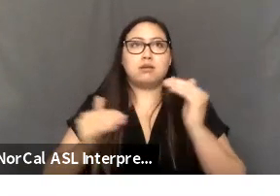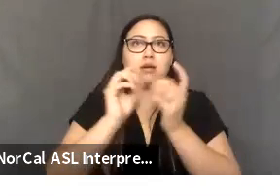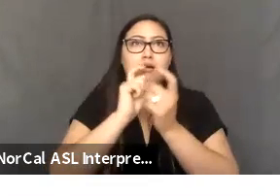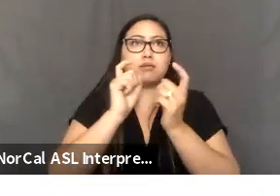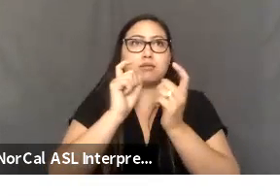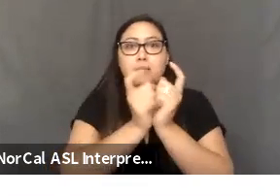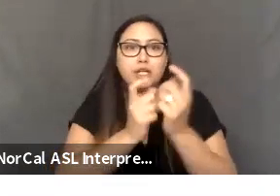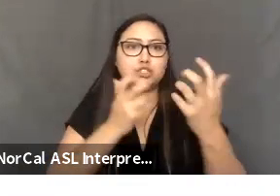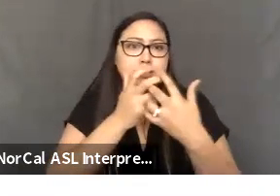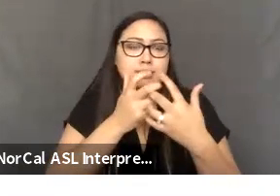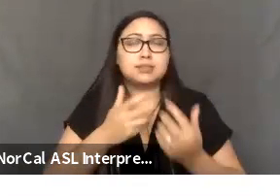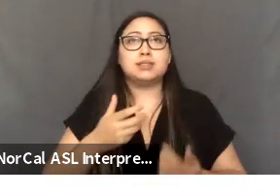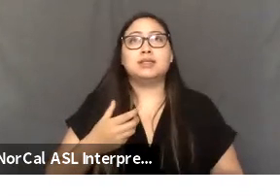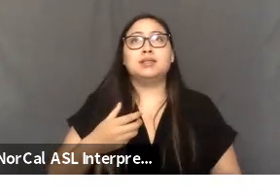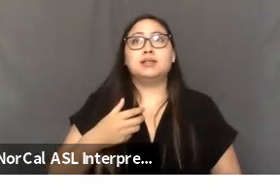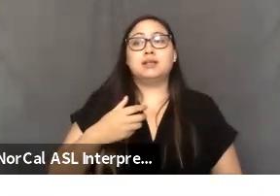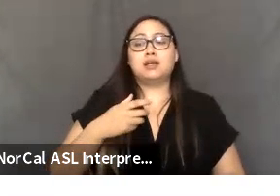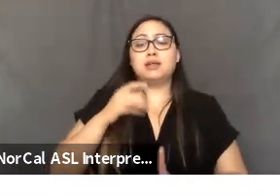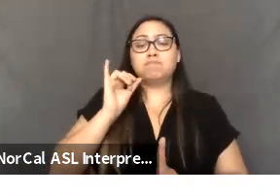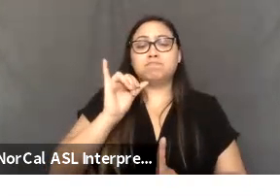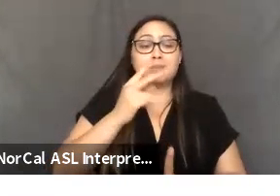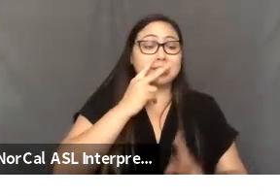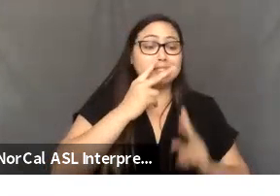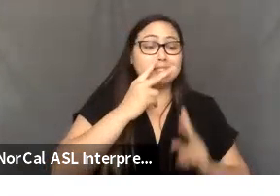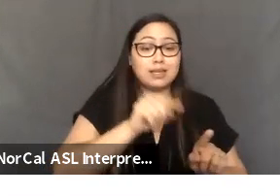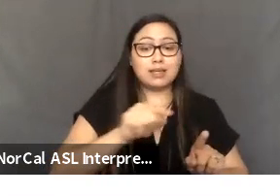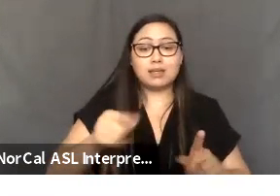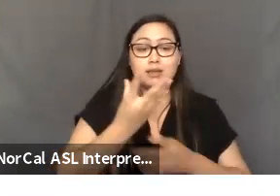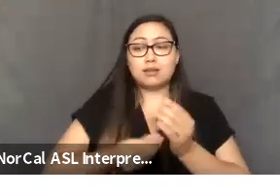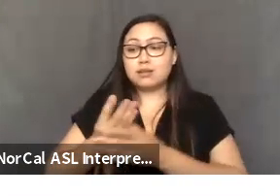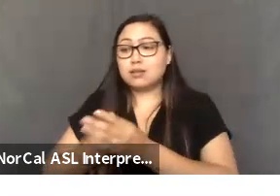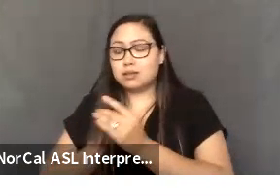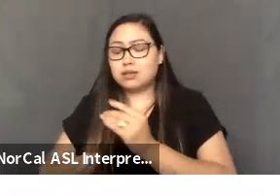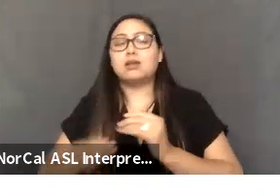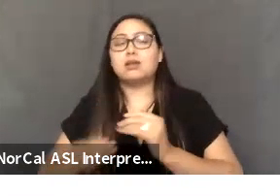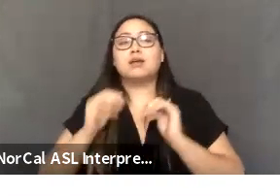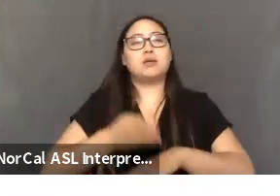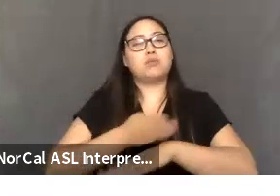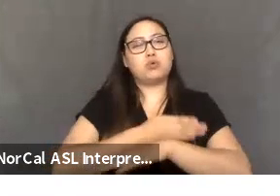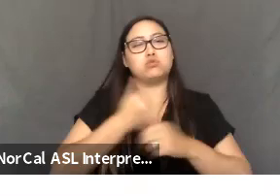they can then try to figure out ways to improve the care for these populations.